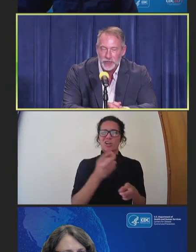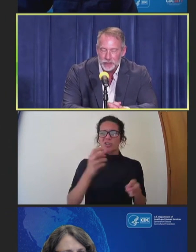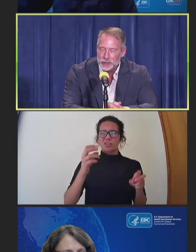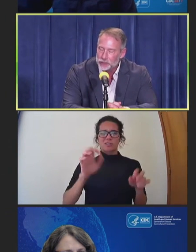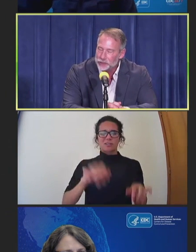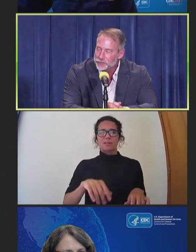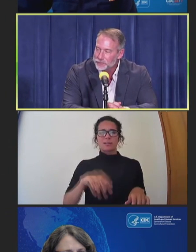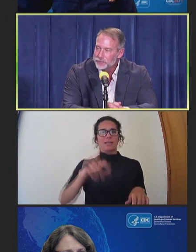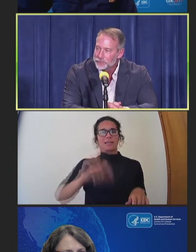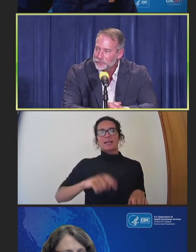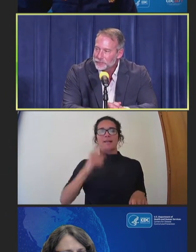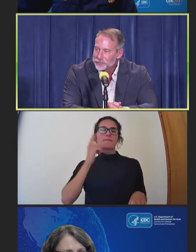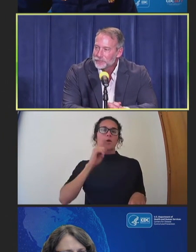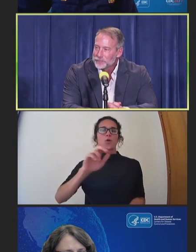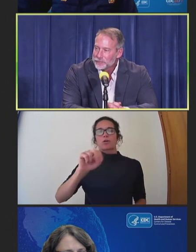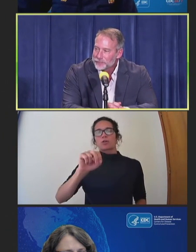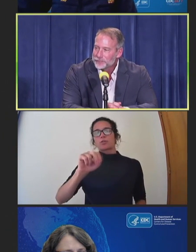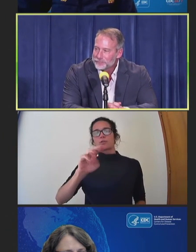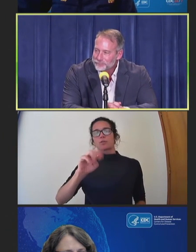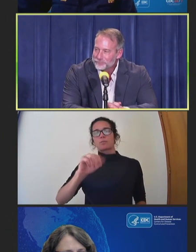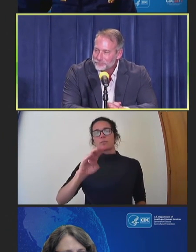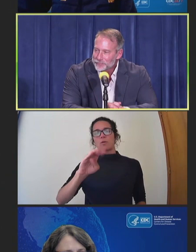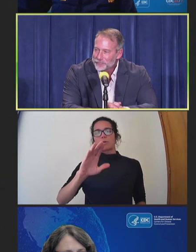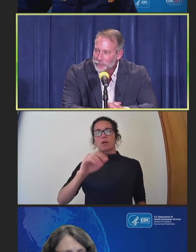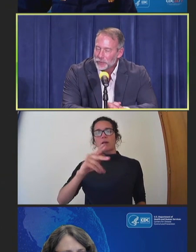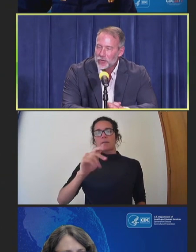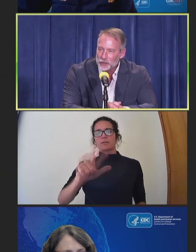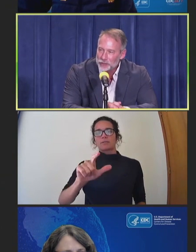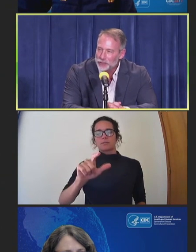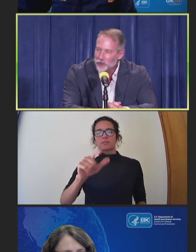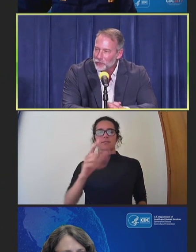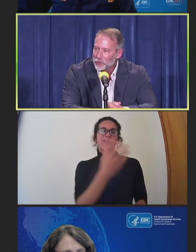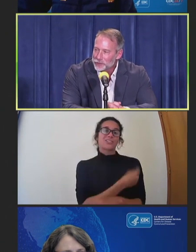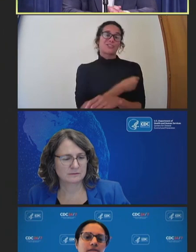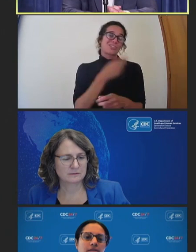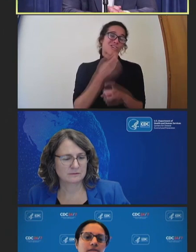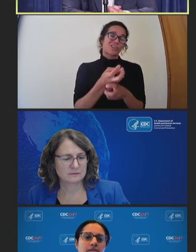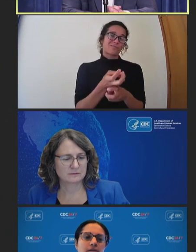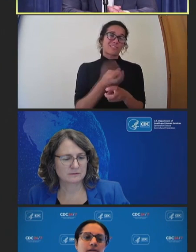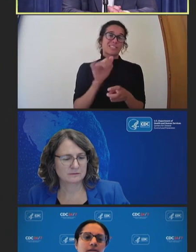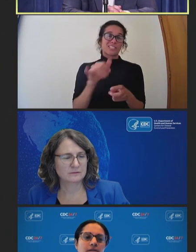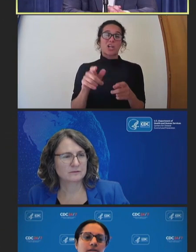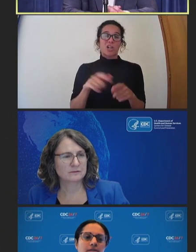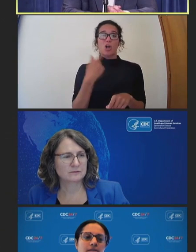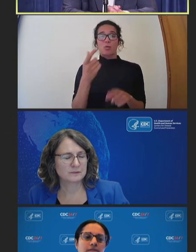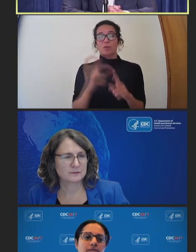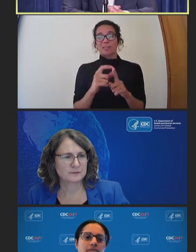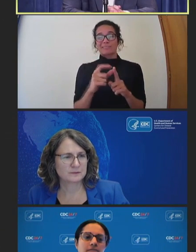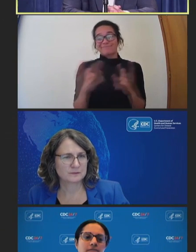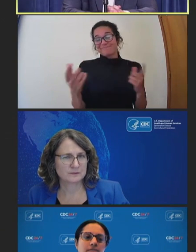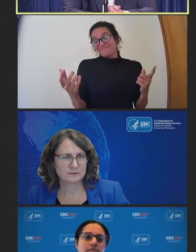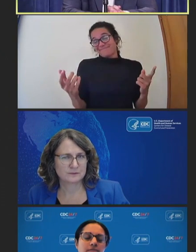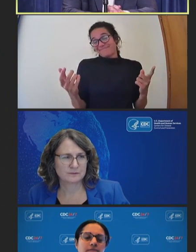vaccination. Pneumococcal is a long word. And you can't just say pneumo because it